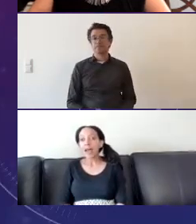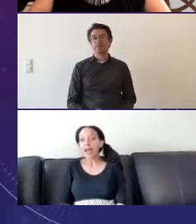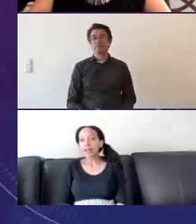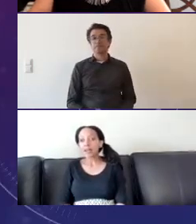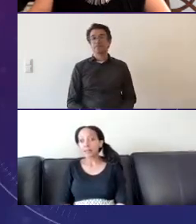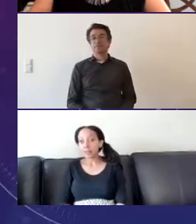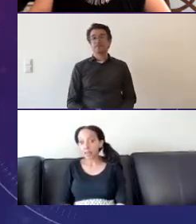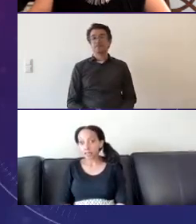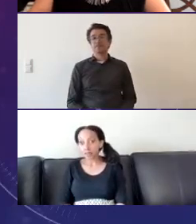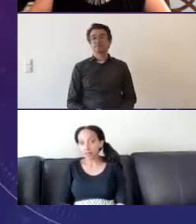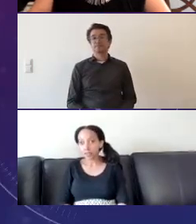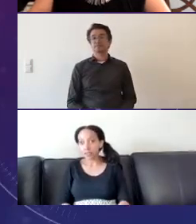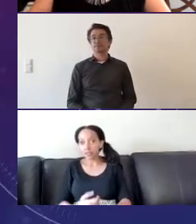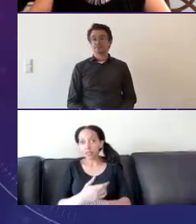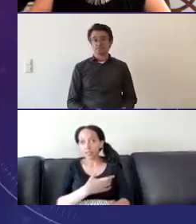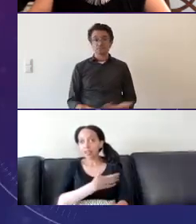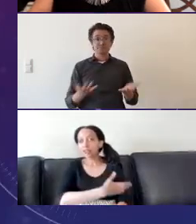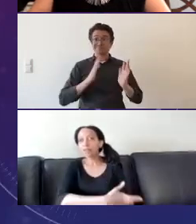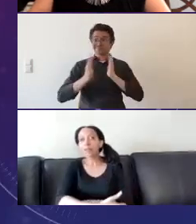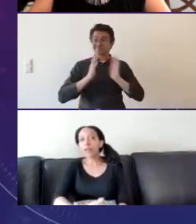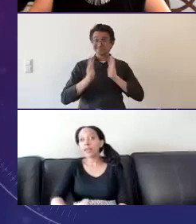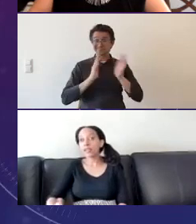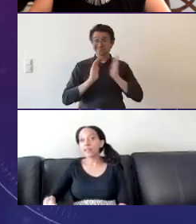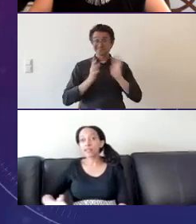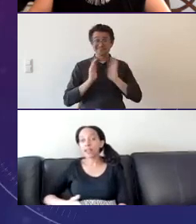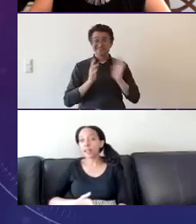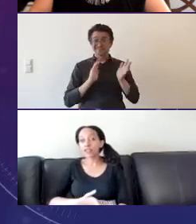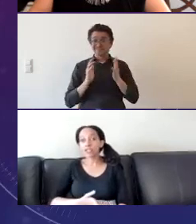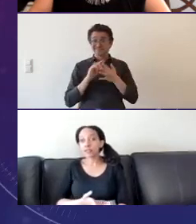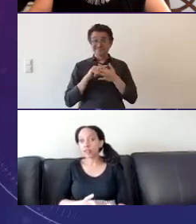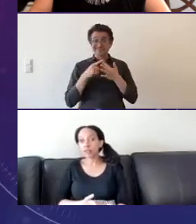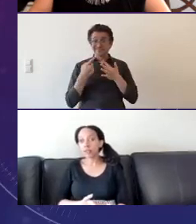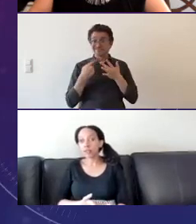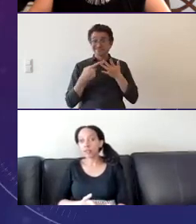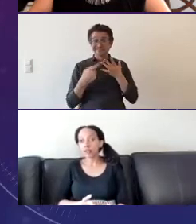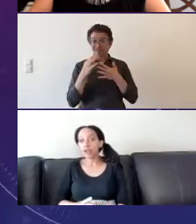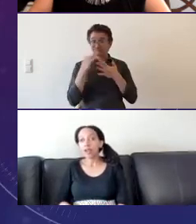sign language there are many different sign languages around the world the